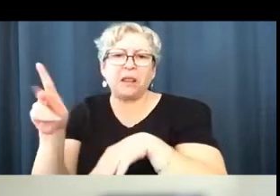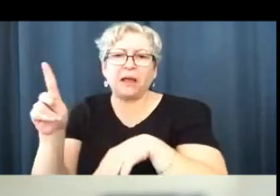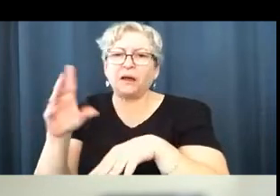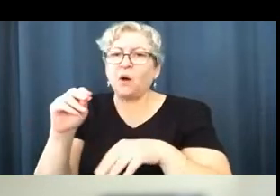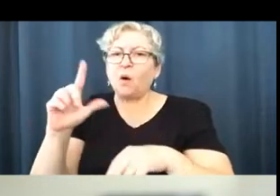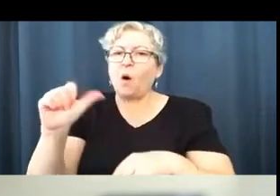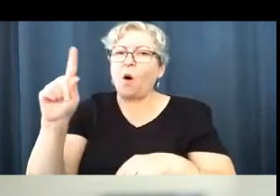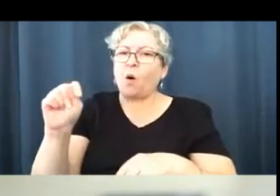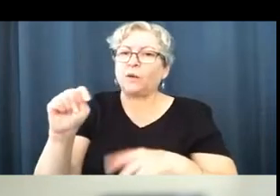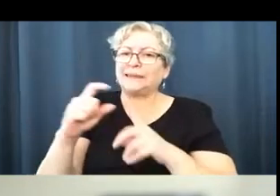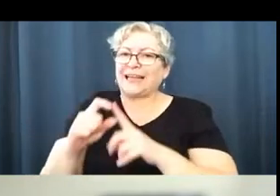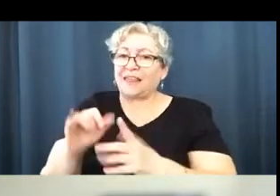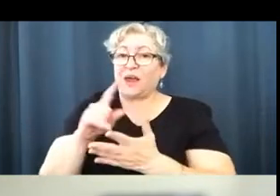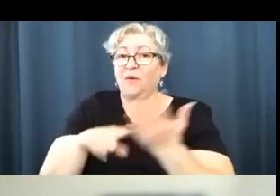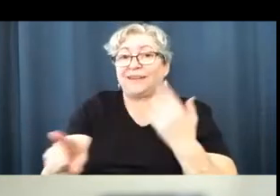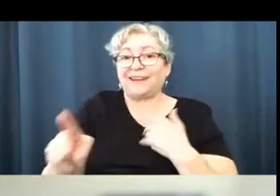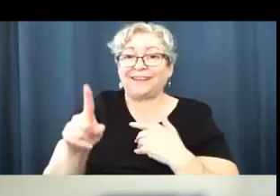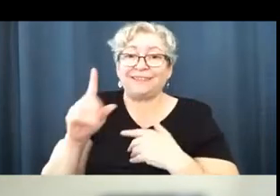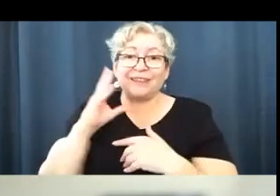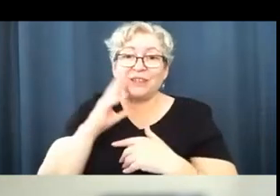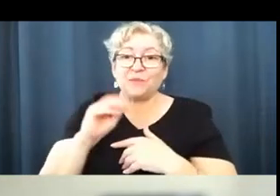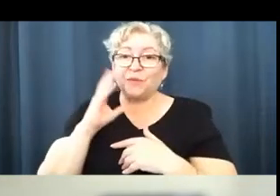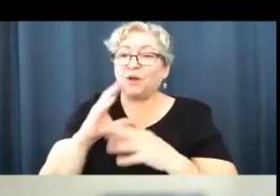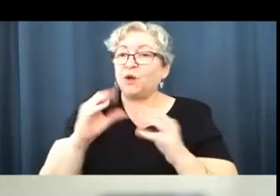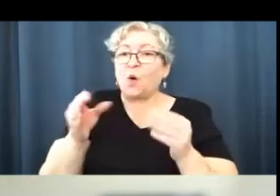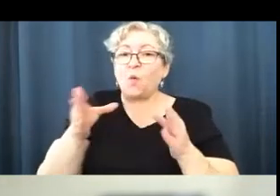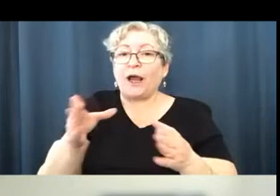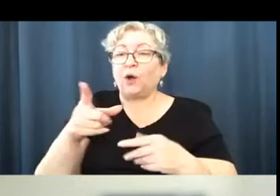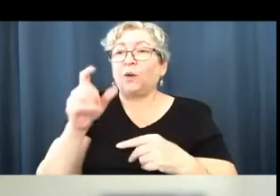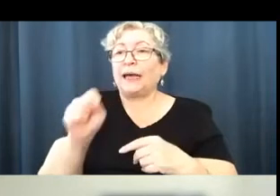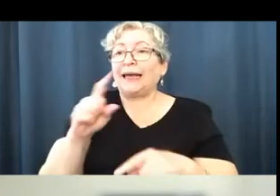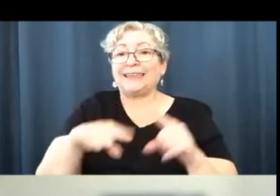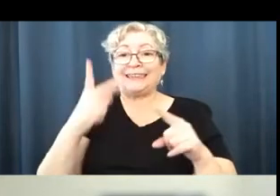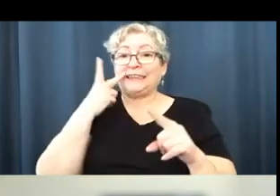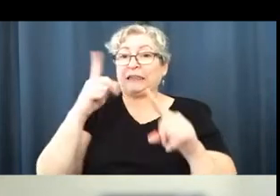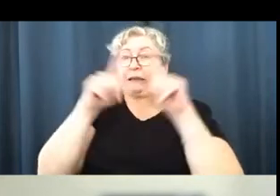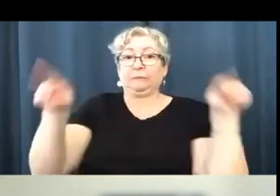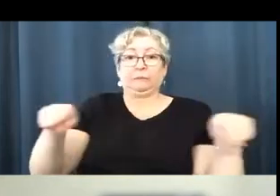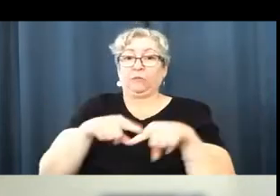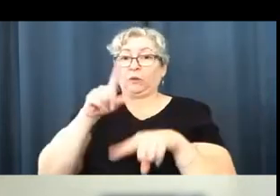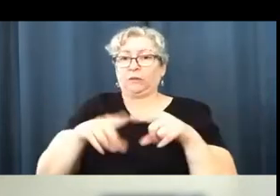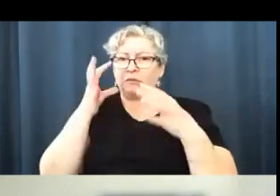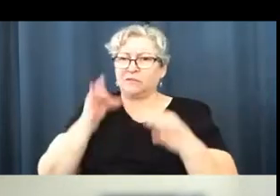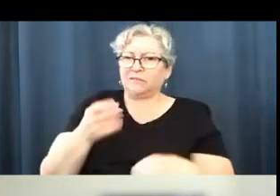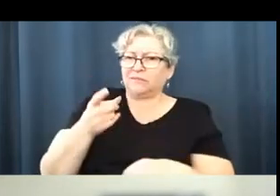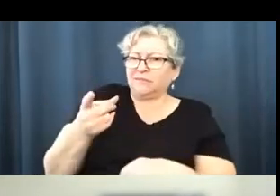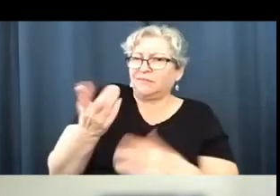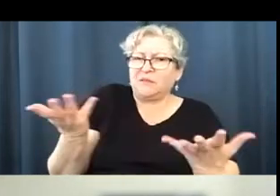this is really what they're experiencing. There's no way if you can't see the screen to determine what some of these elements are.